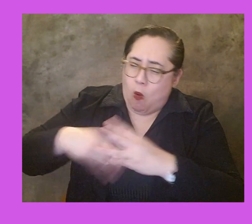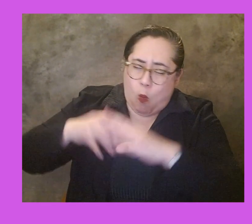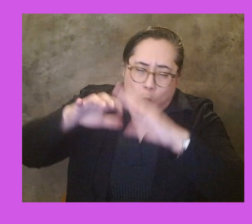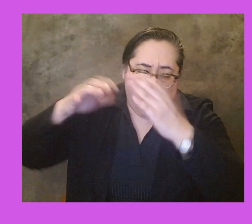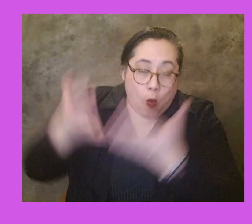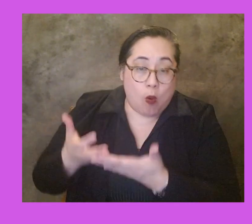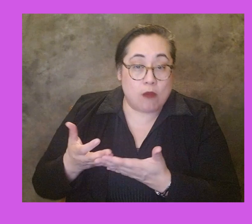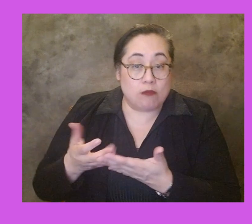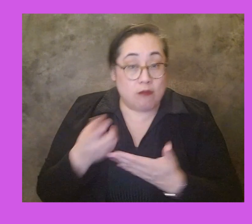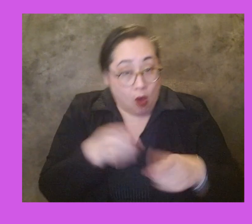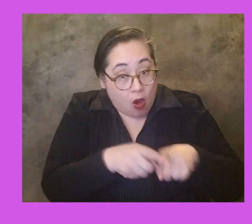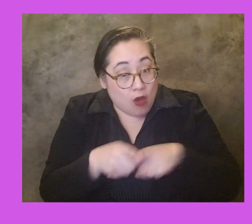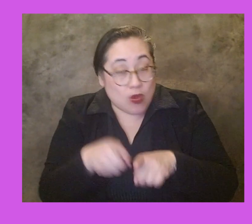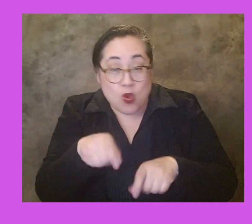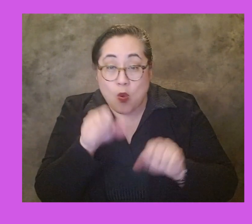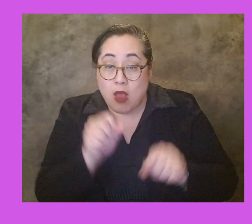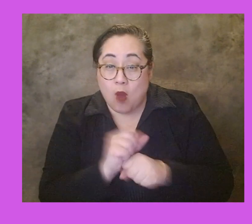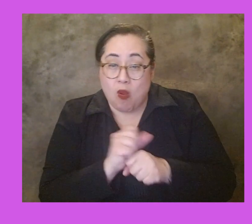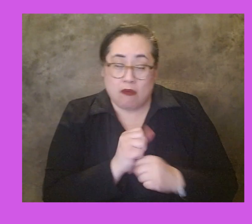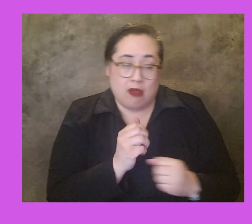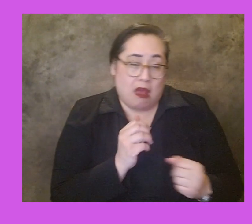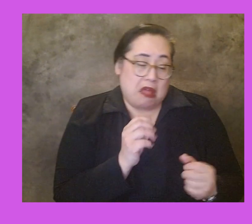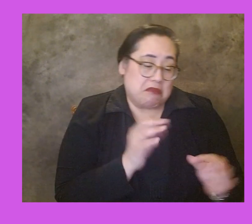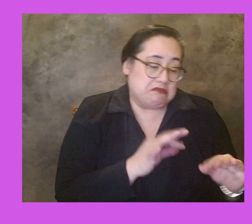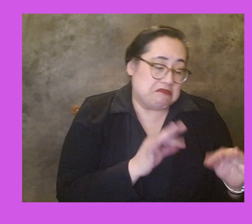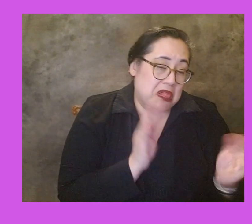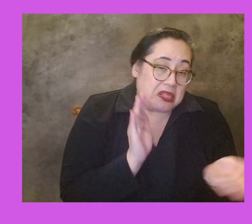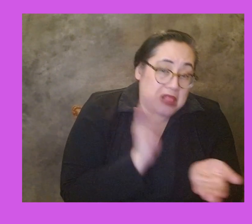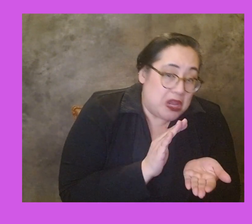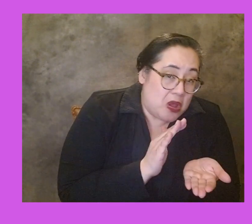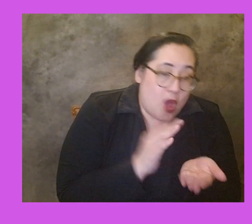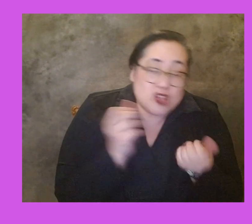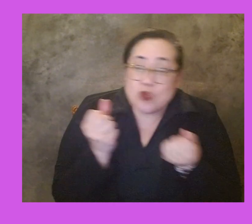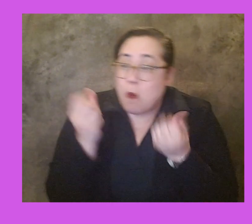working from a laptop, with clients from all over the world.